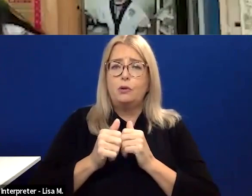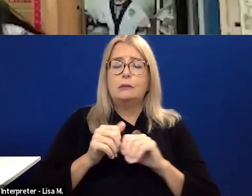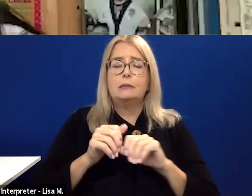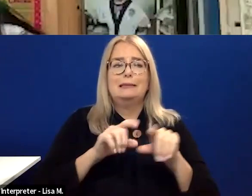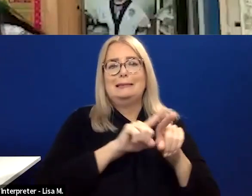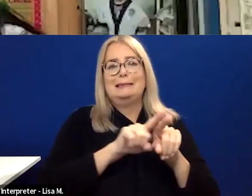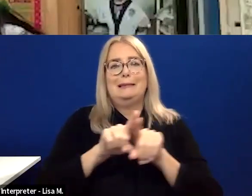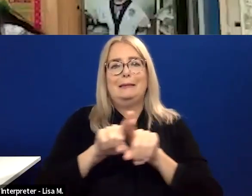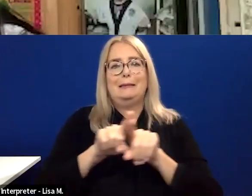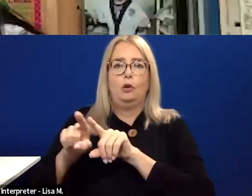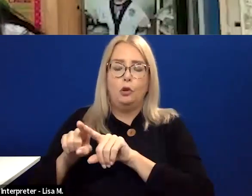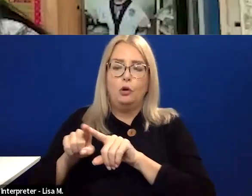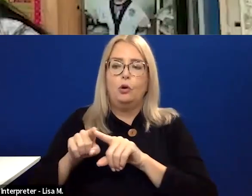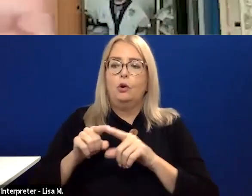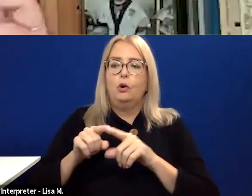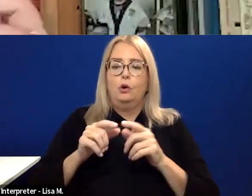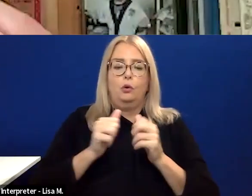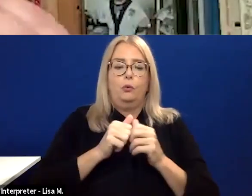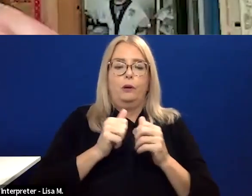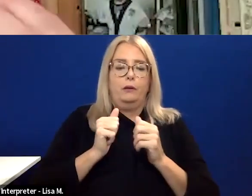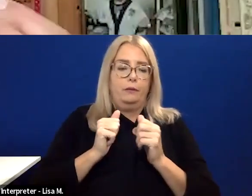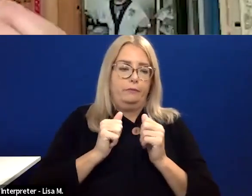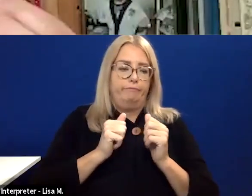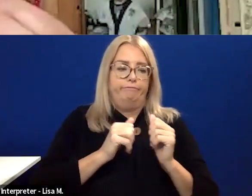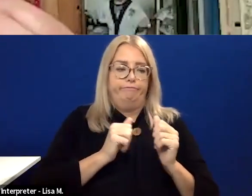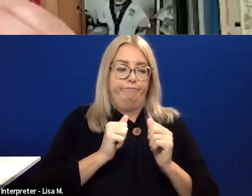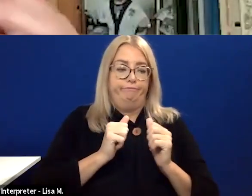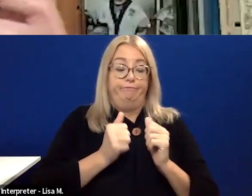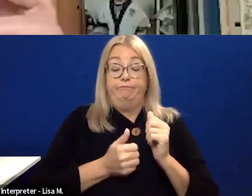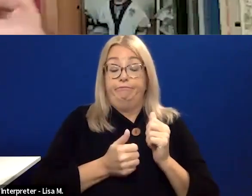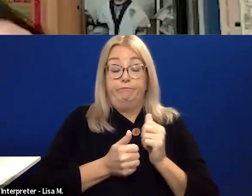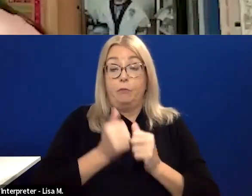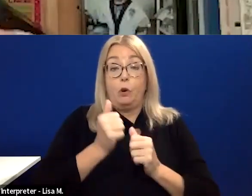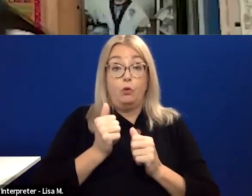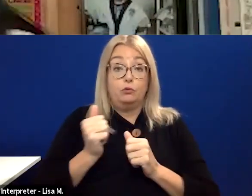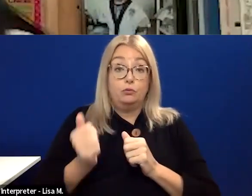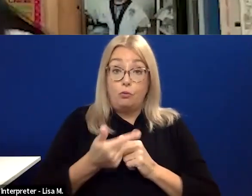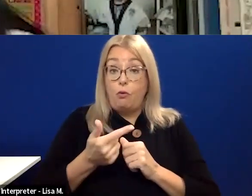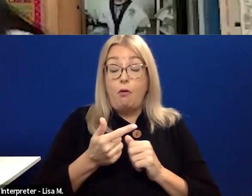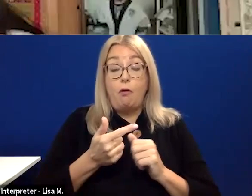um topics and I think that that explicit approach I think I think that that's